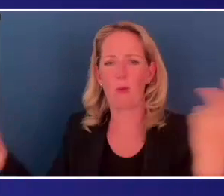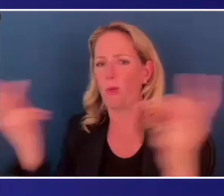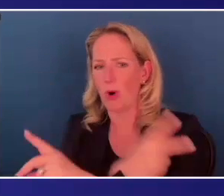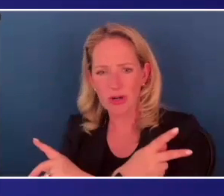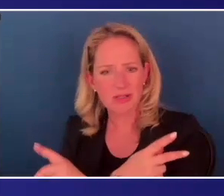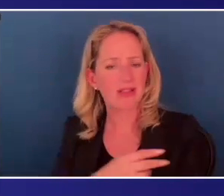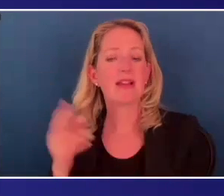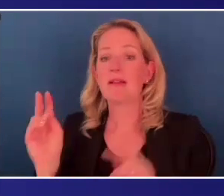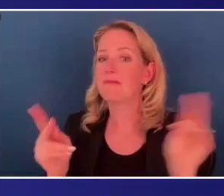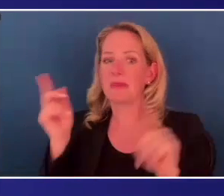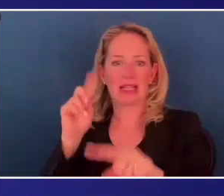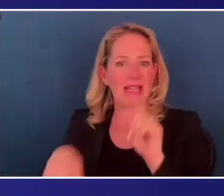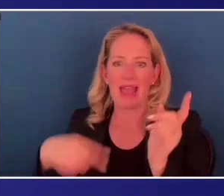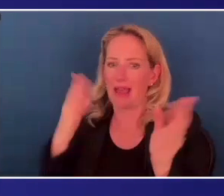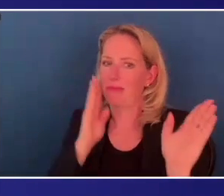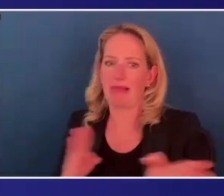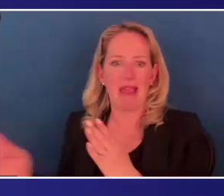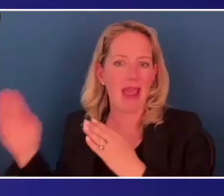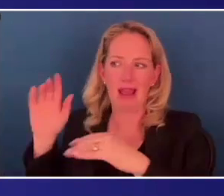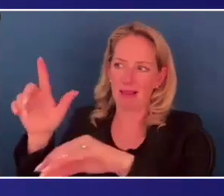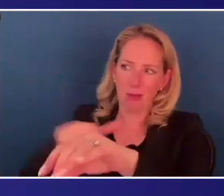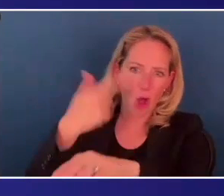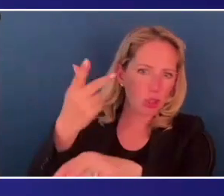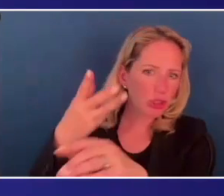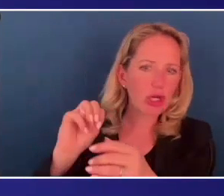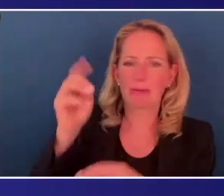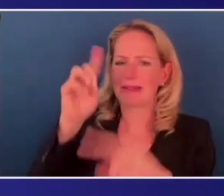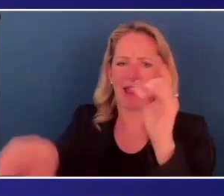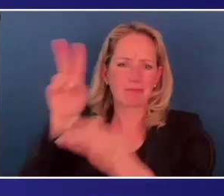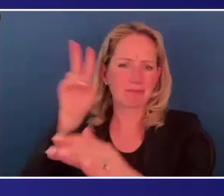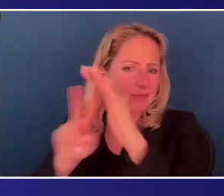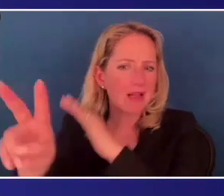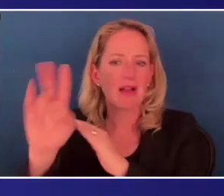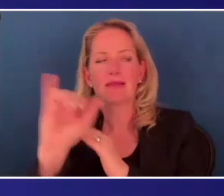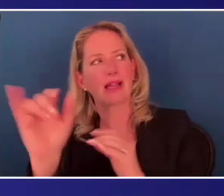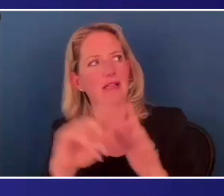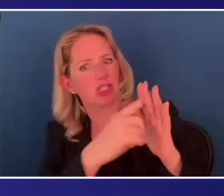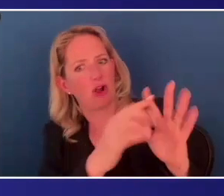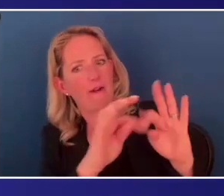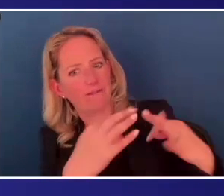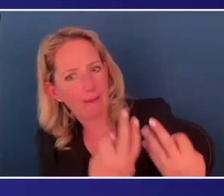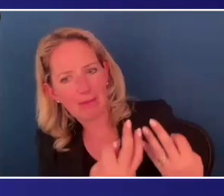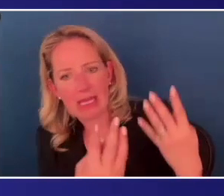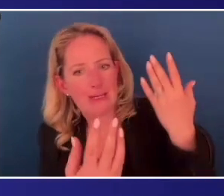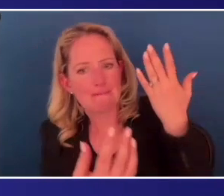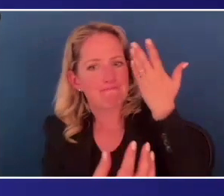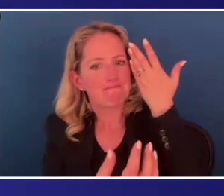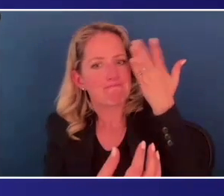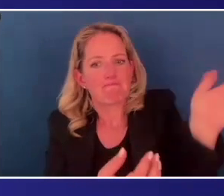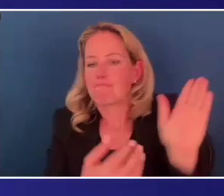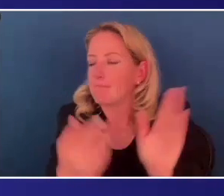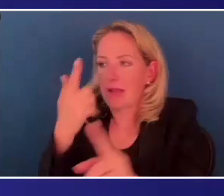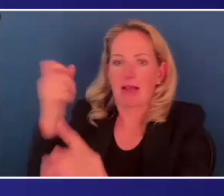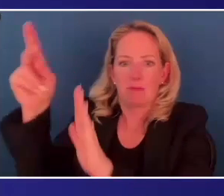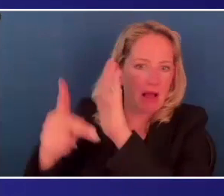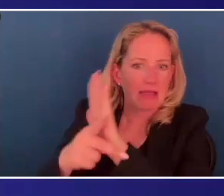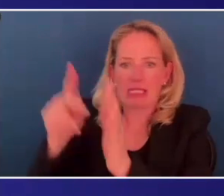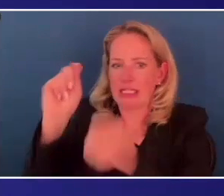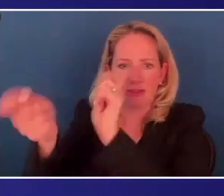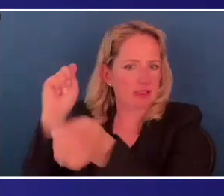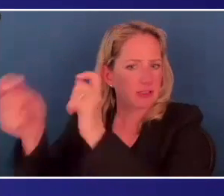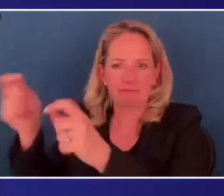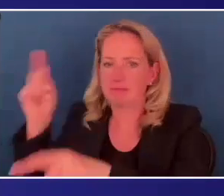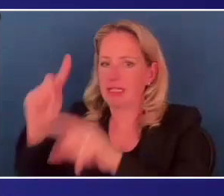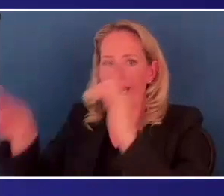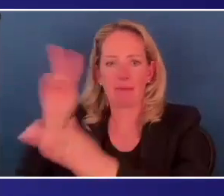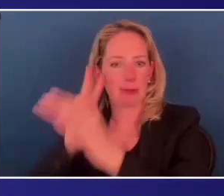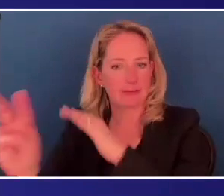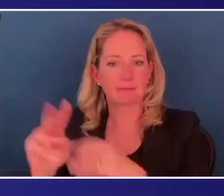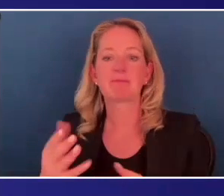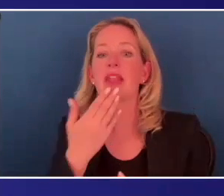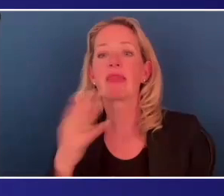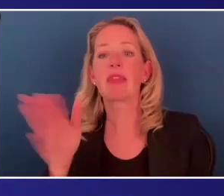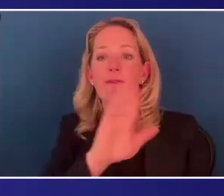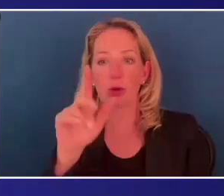Borrowers struggle to plan long term, in the face of unclear or shifting policies. Thank you for your time.